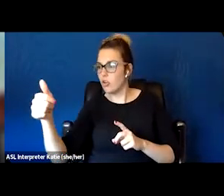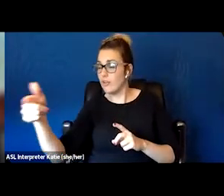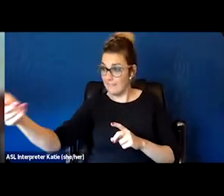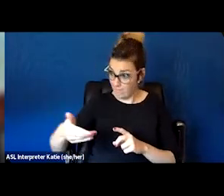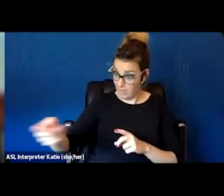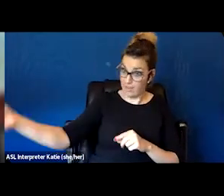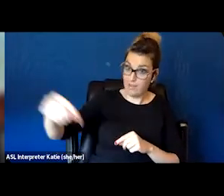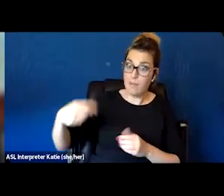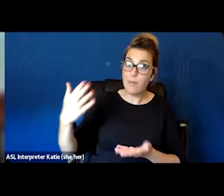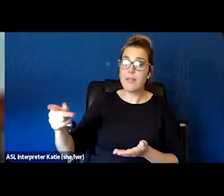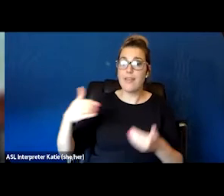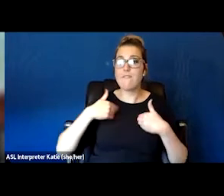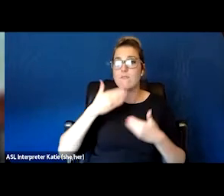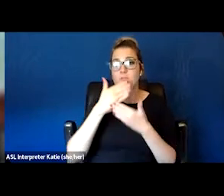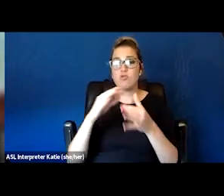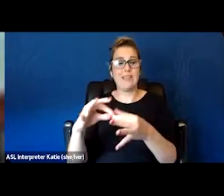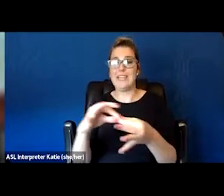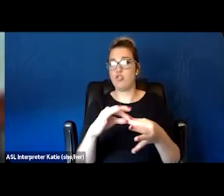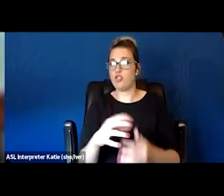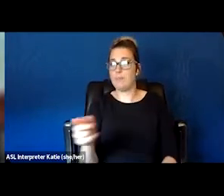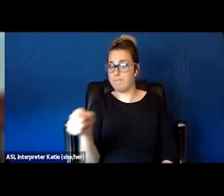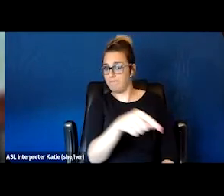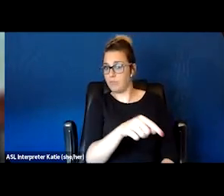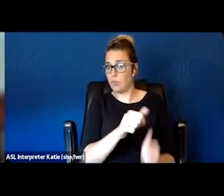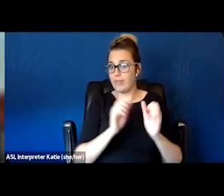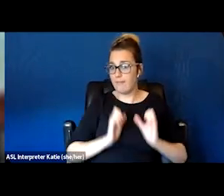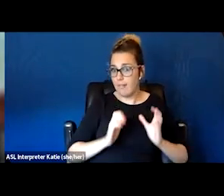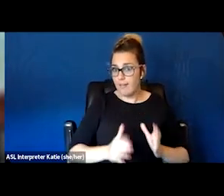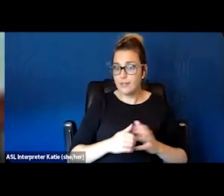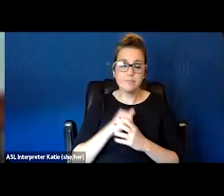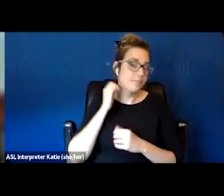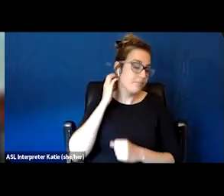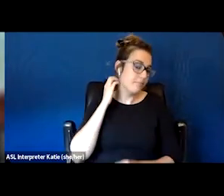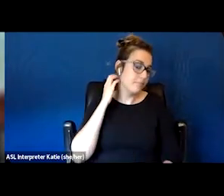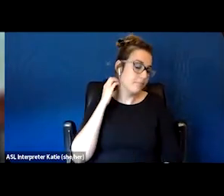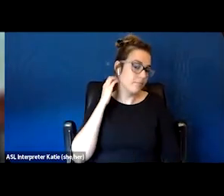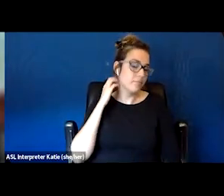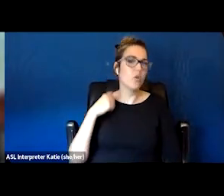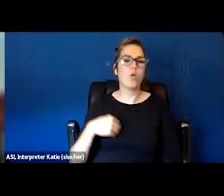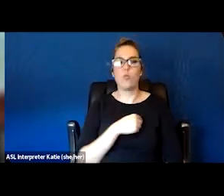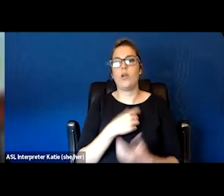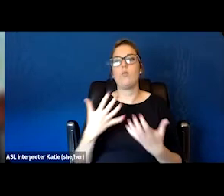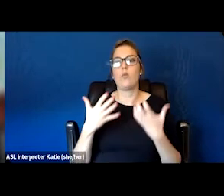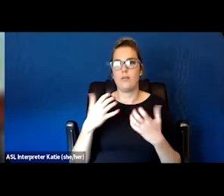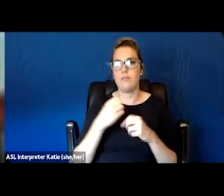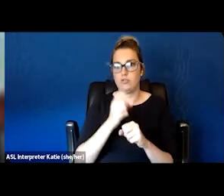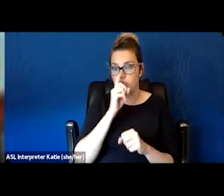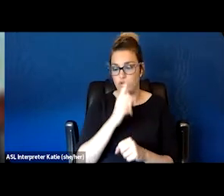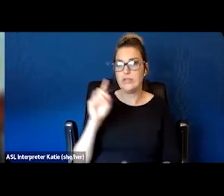or prioritizing for this particular unit. So we do make a really conscious effort in Coordinated Entry to include people